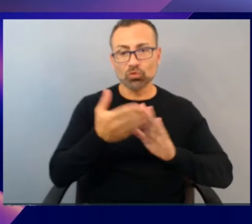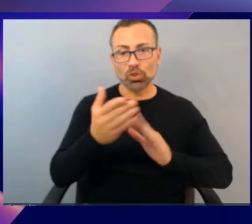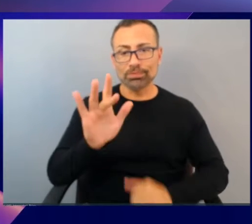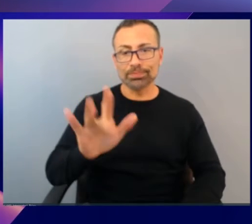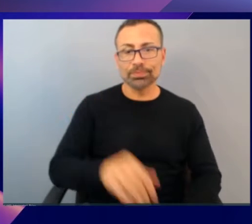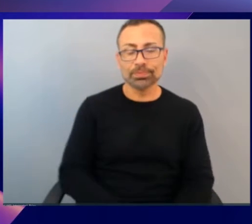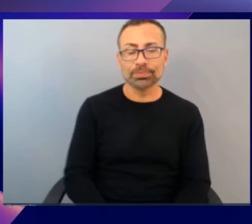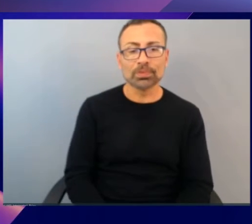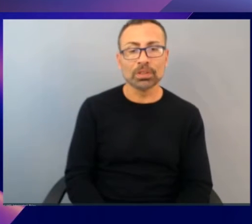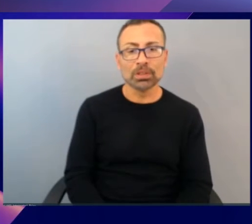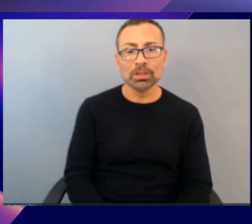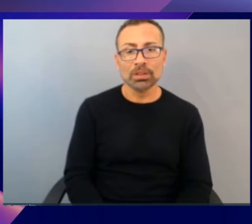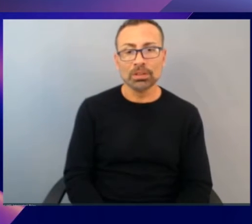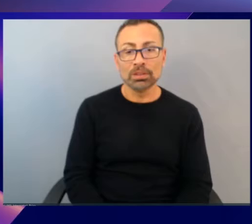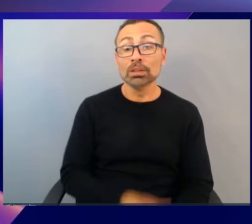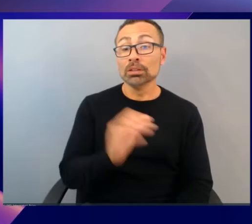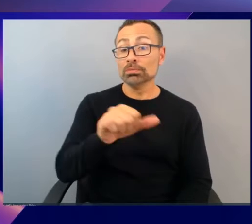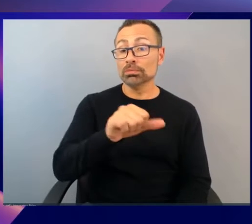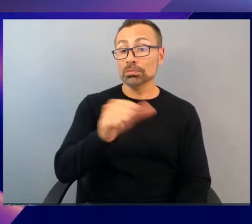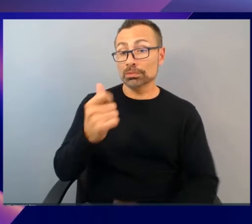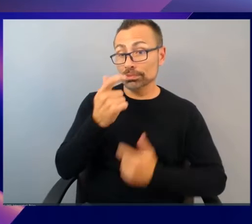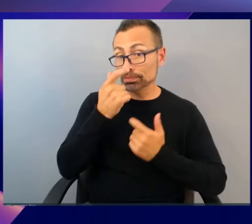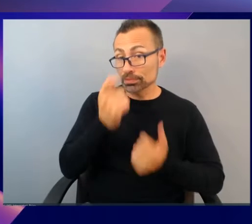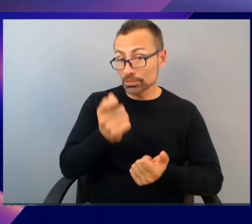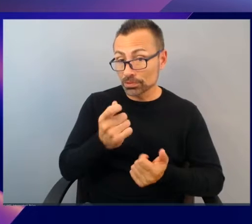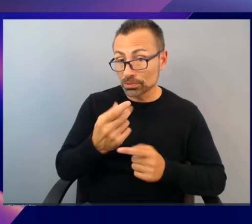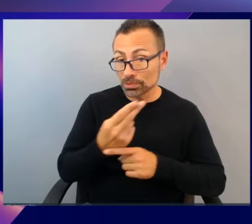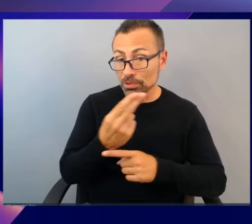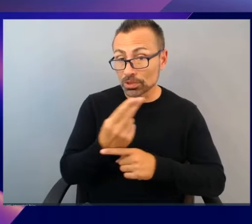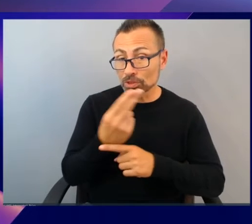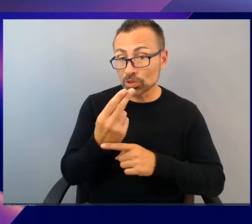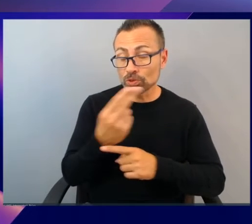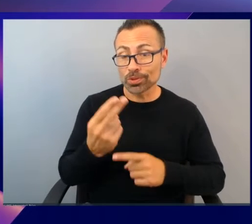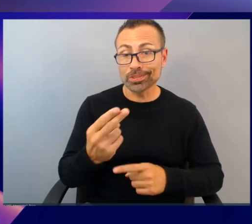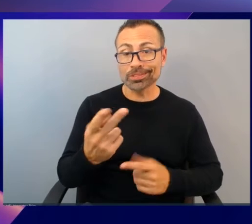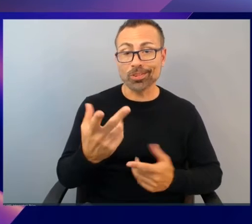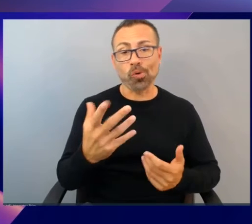But another interesting use of, or unauthorized use that we've been seeing lately